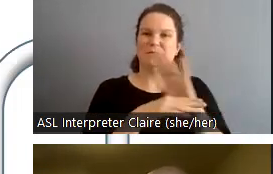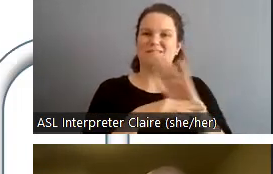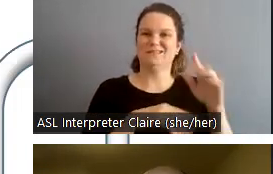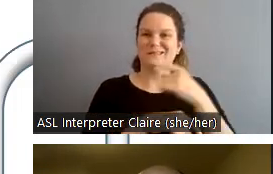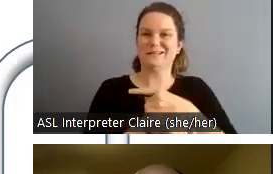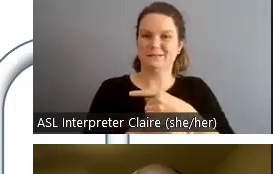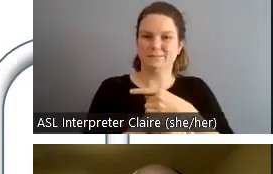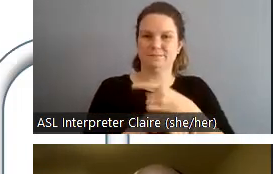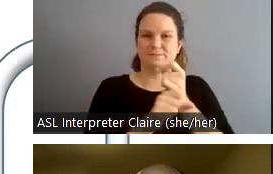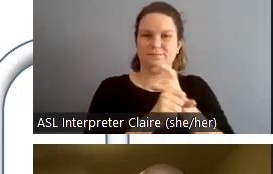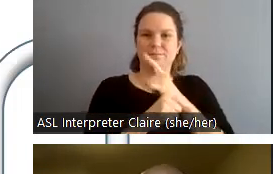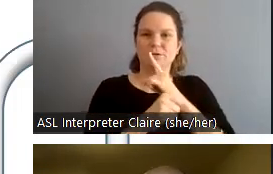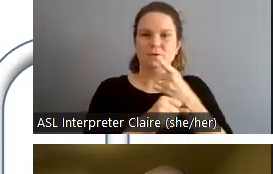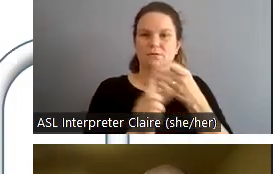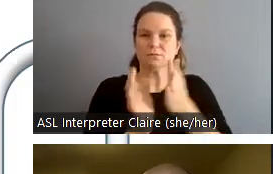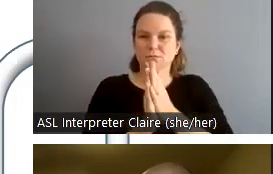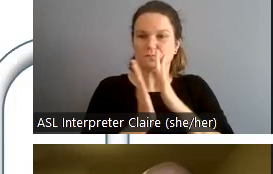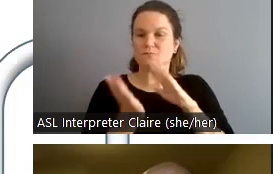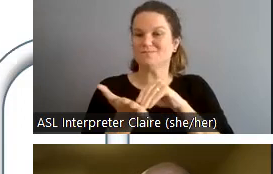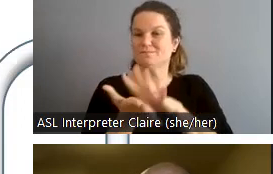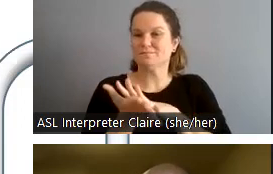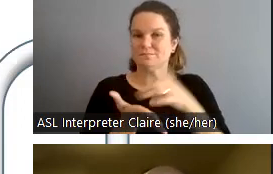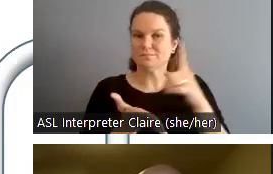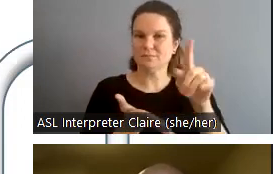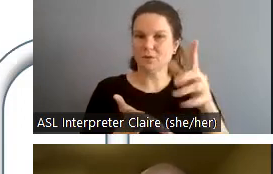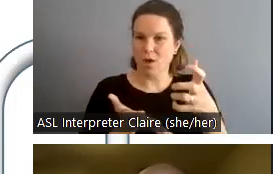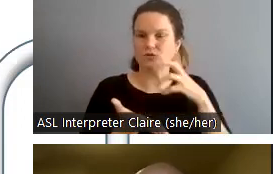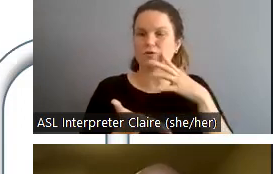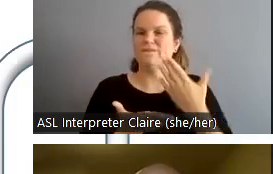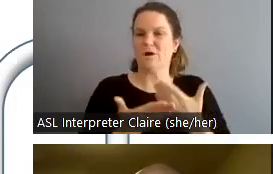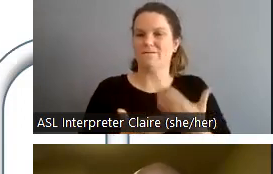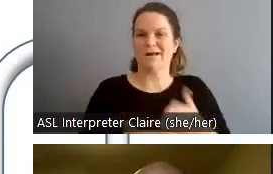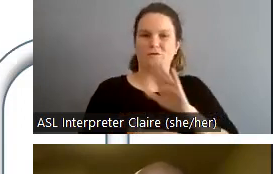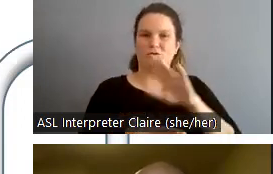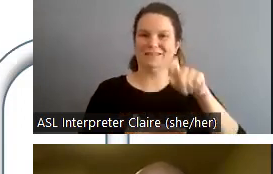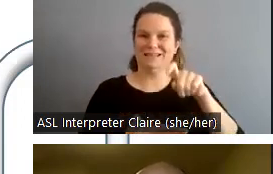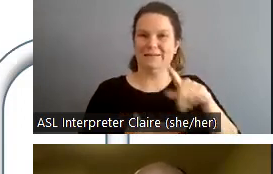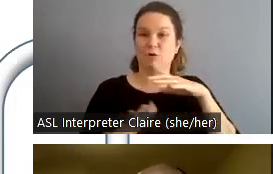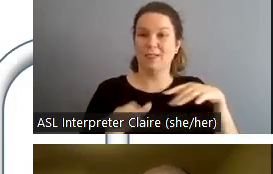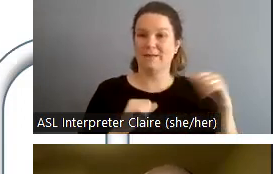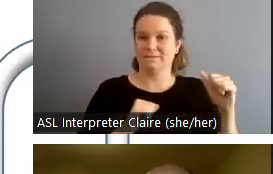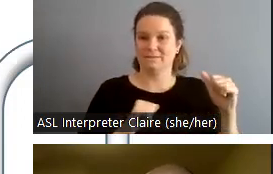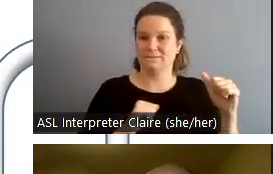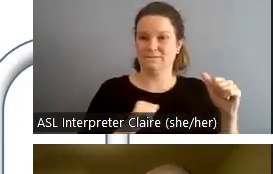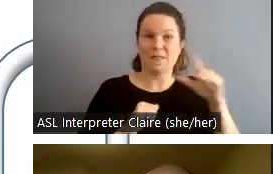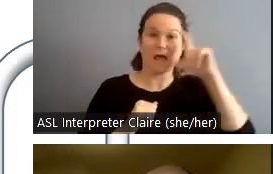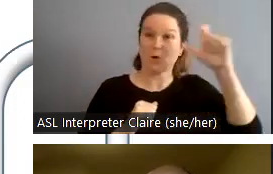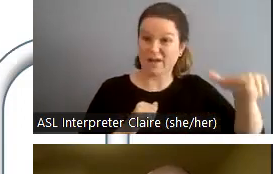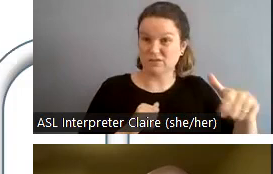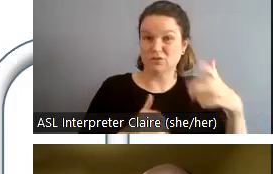make sure that they've asked for any documentation that they want in order to verify the need for the leave. They